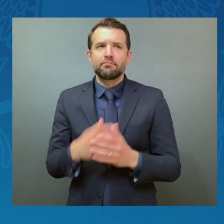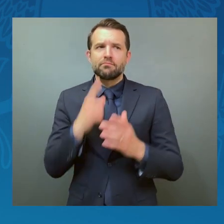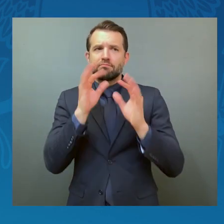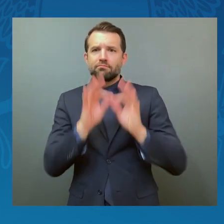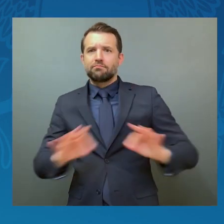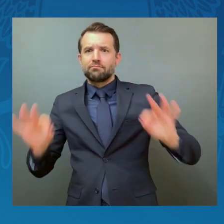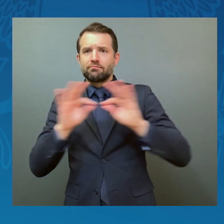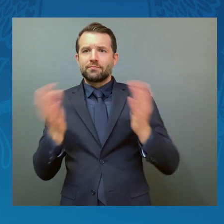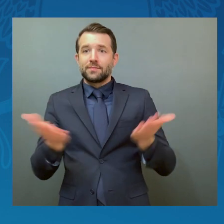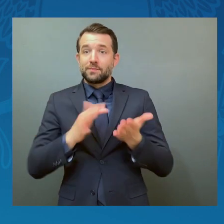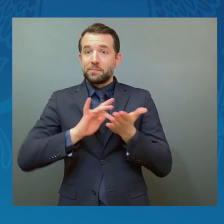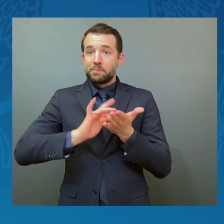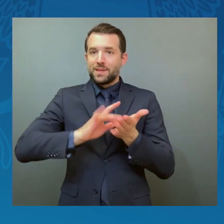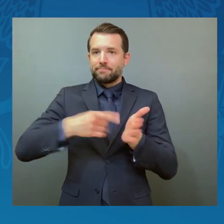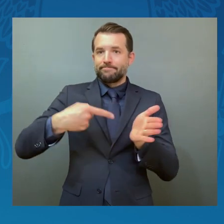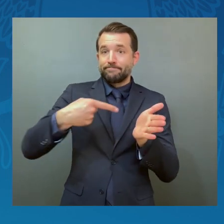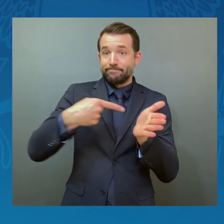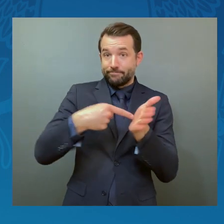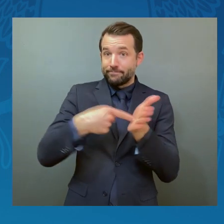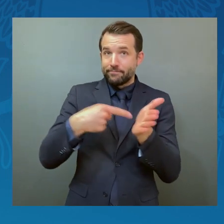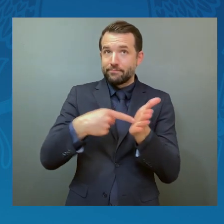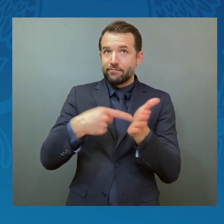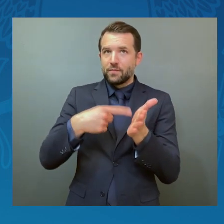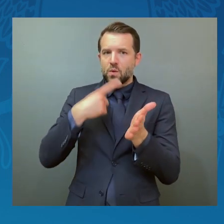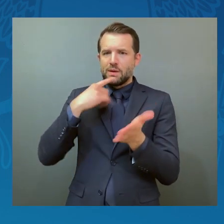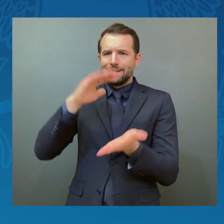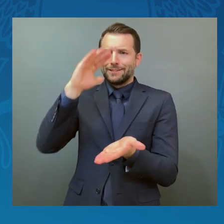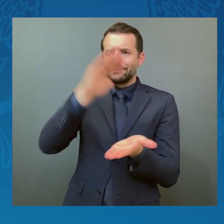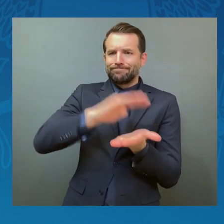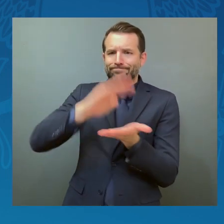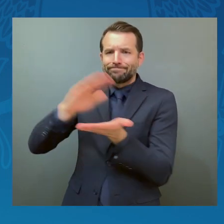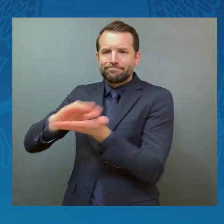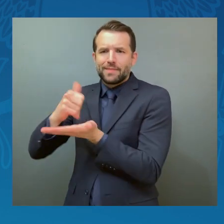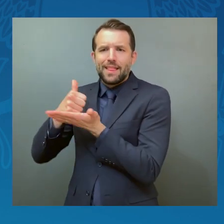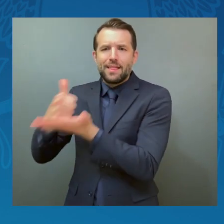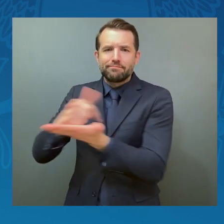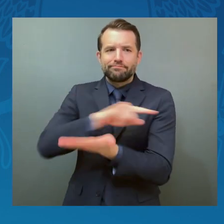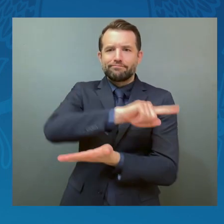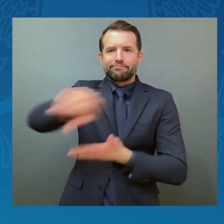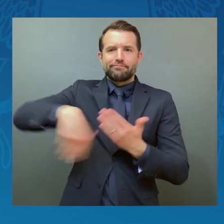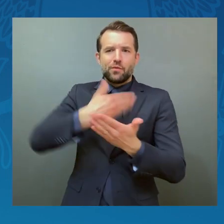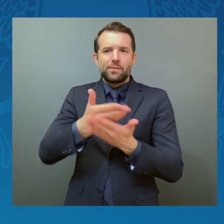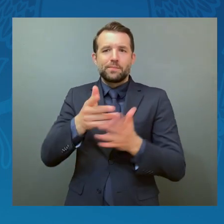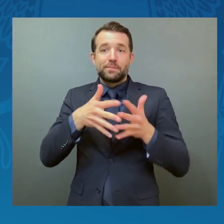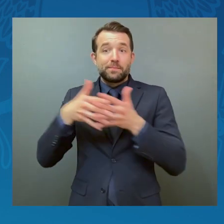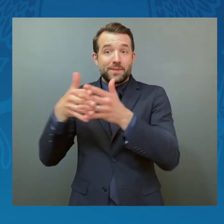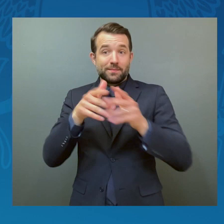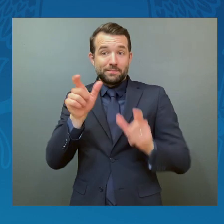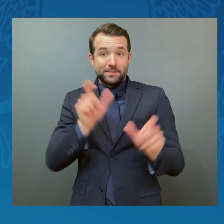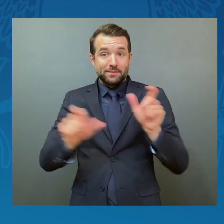I want to start us off and frame this issue by centering on a core point